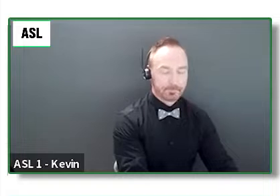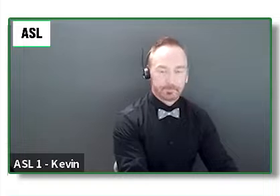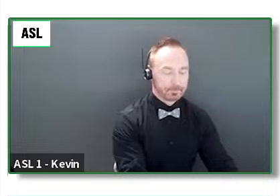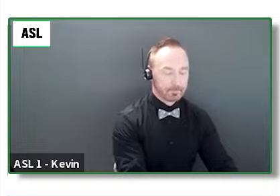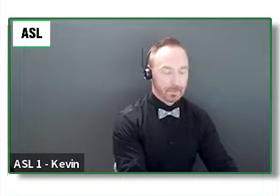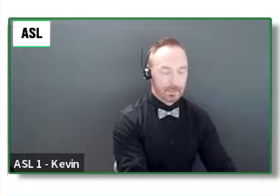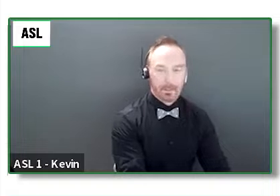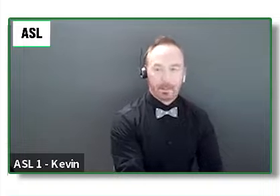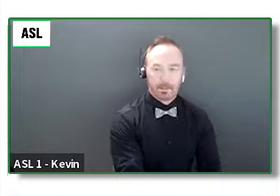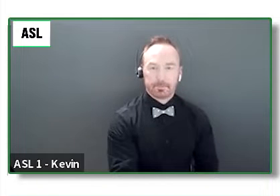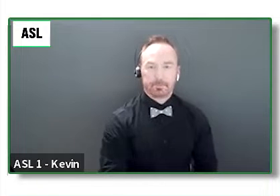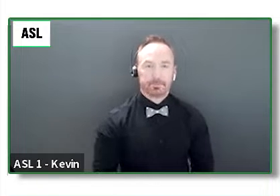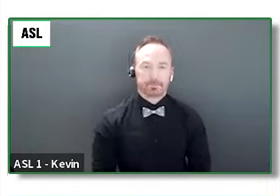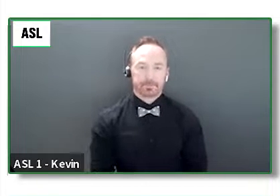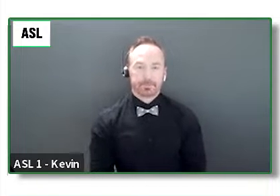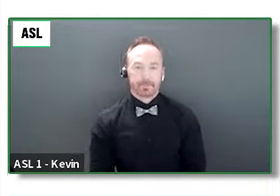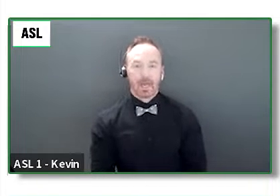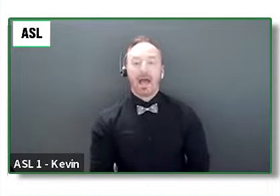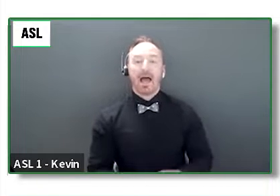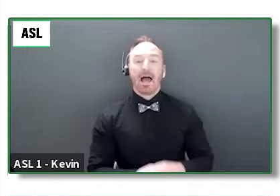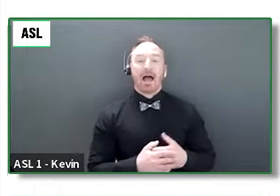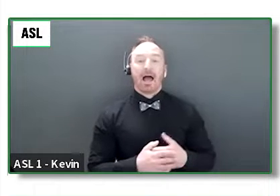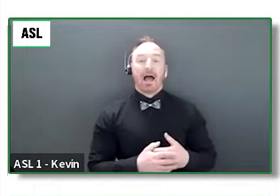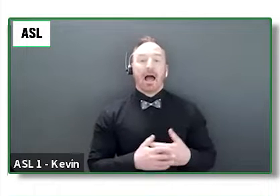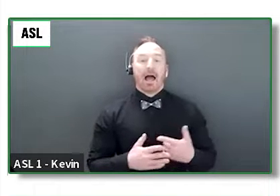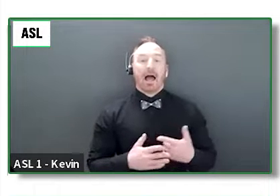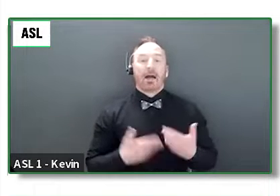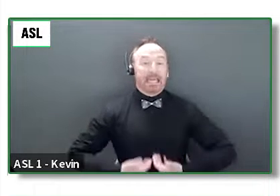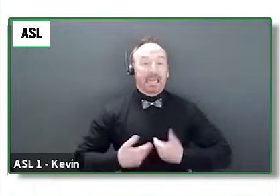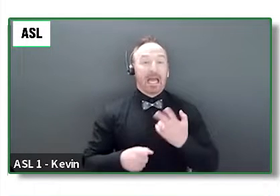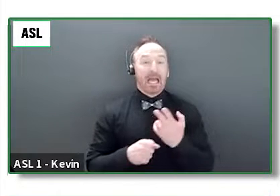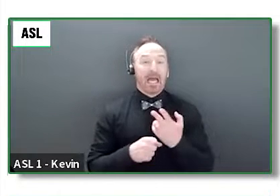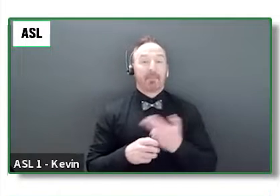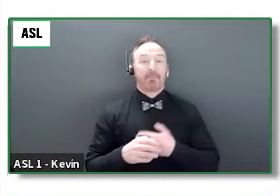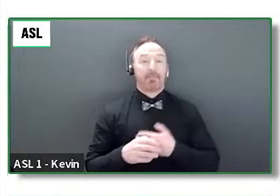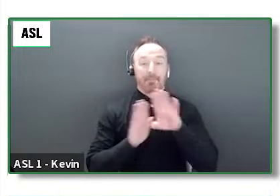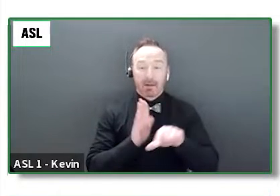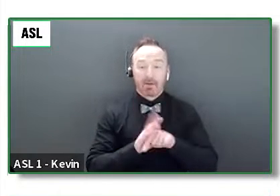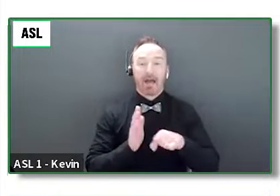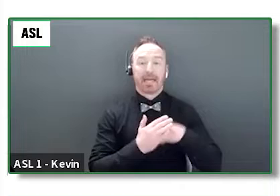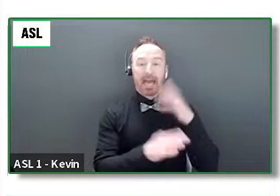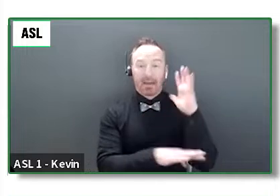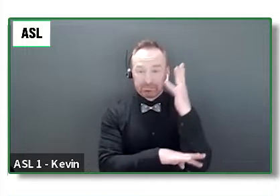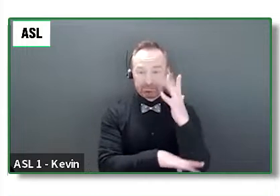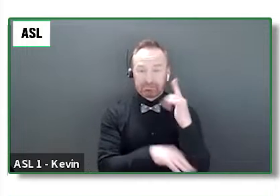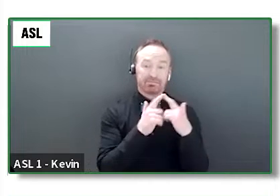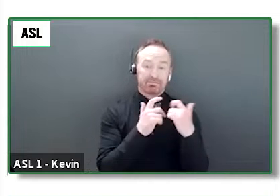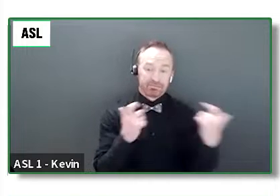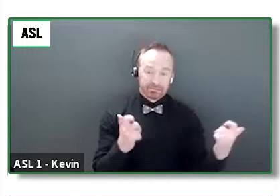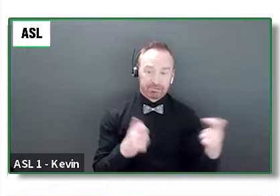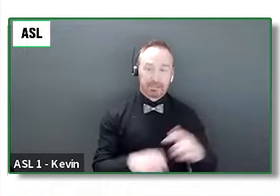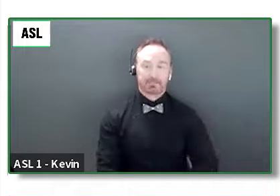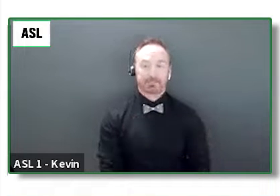Lori, you want to describe yourself. Yes my name is Lori Gray. I am a